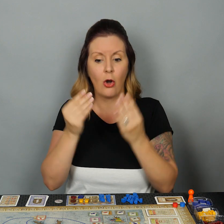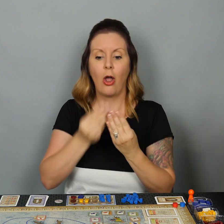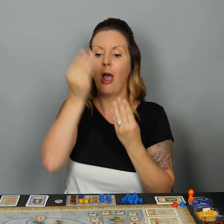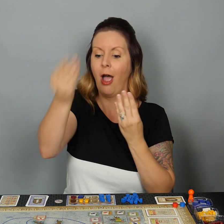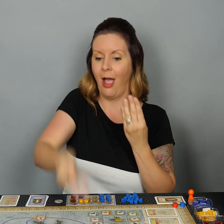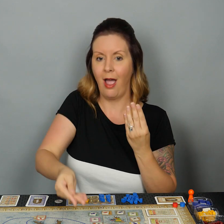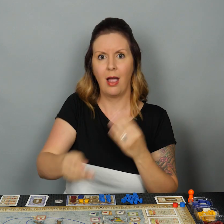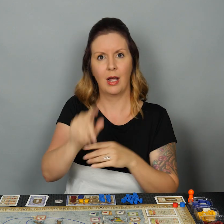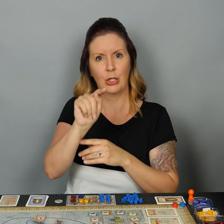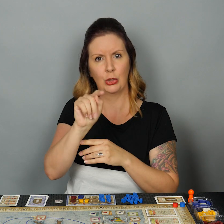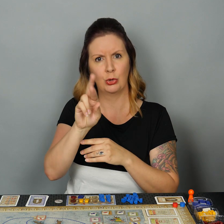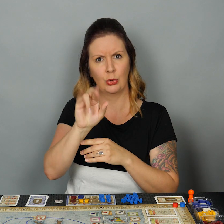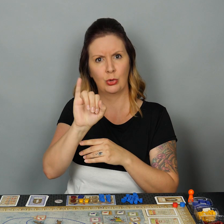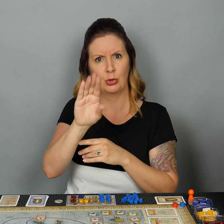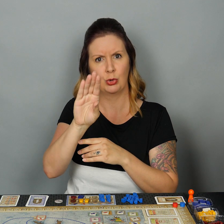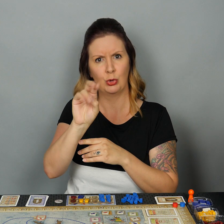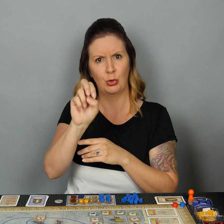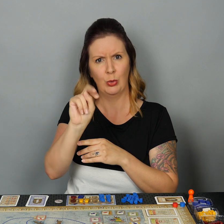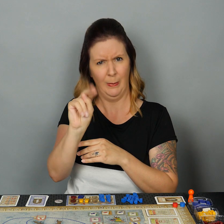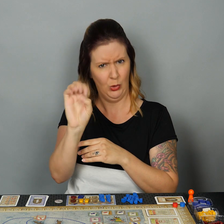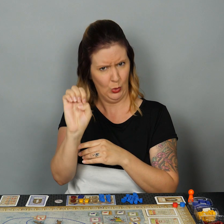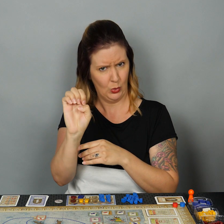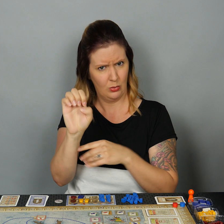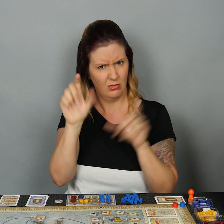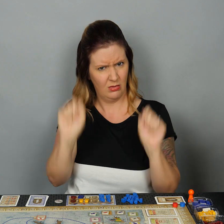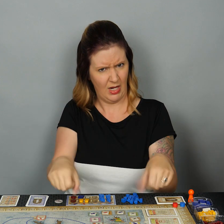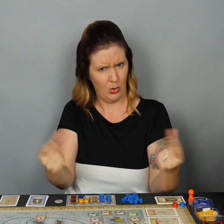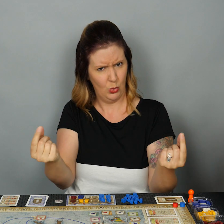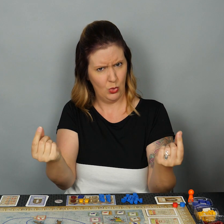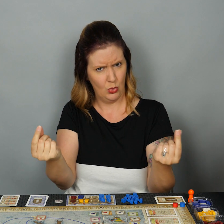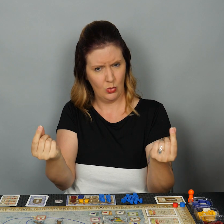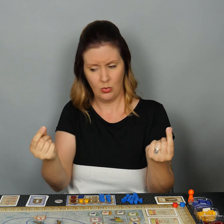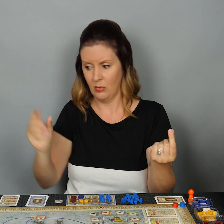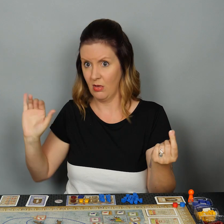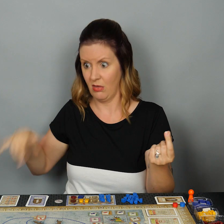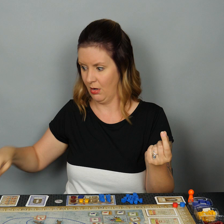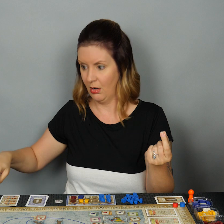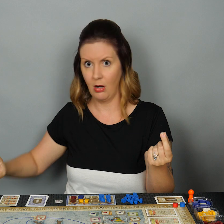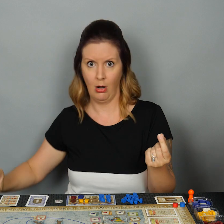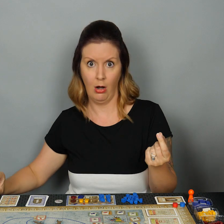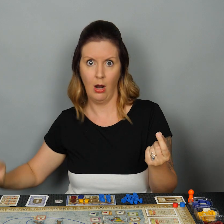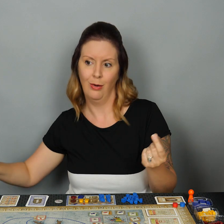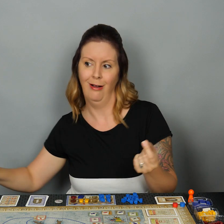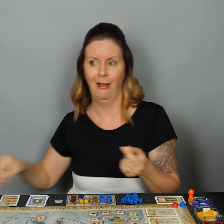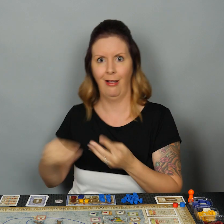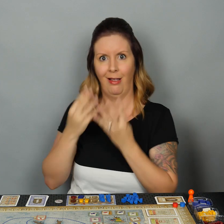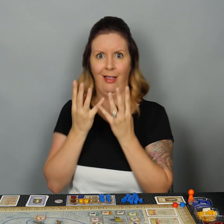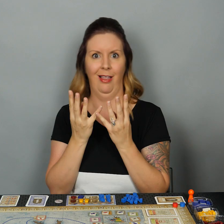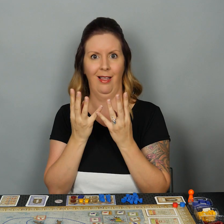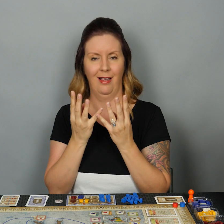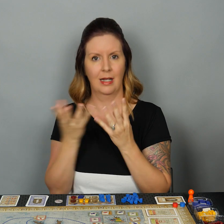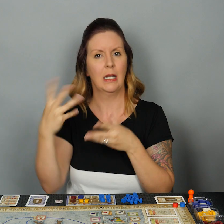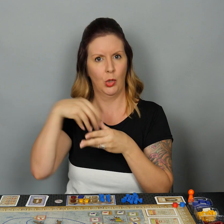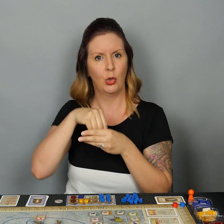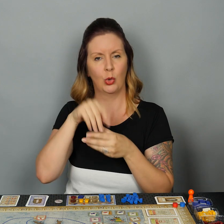If you play the Tribune card, you get to put all of your discarded cards back into your